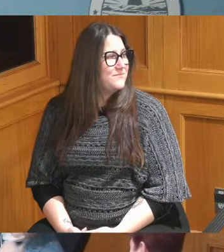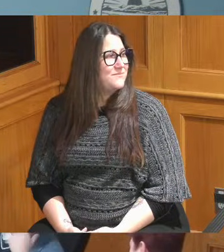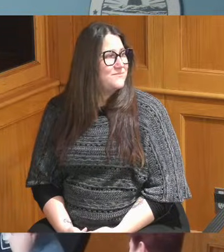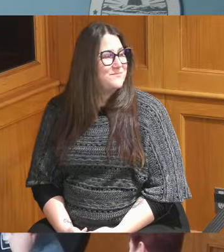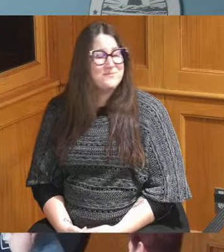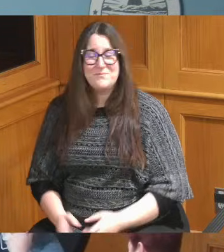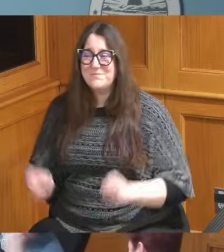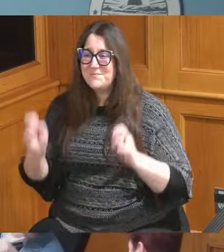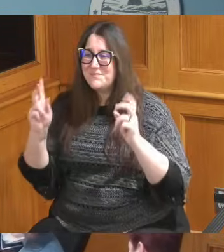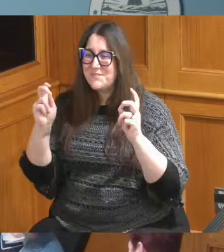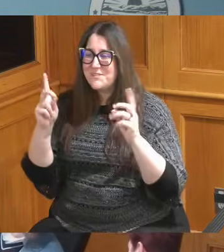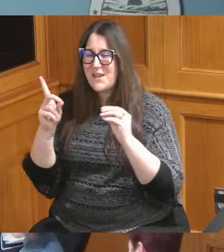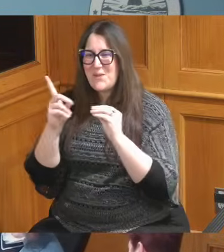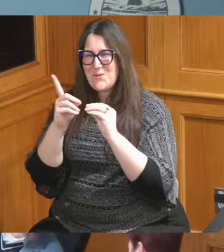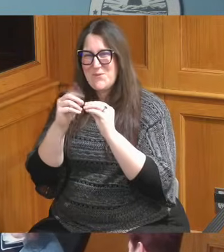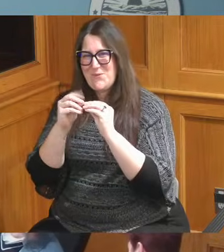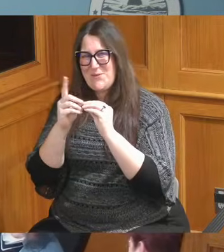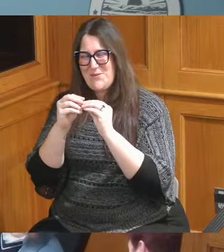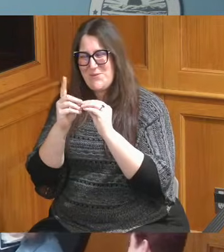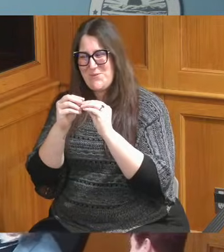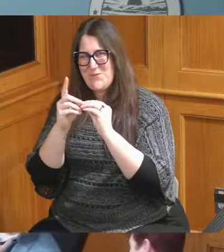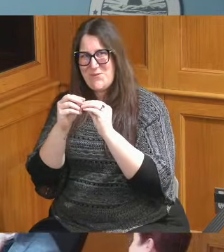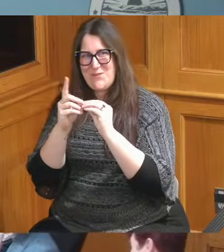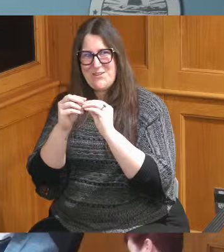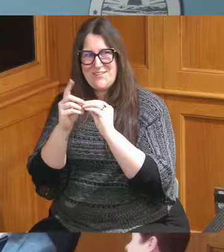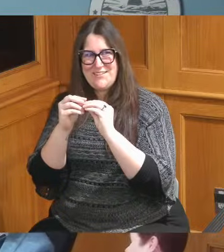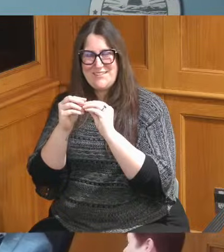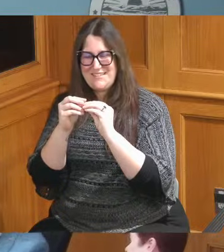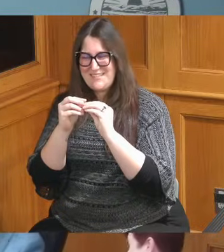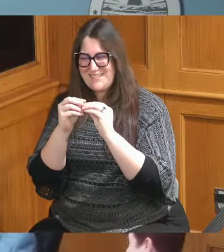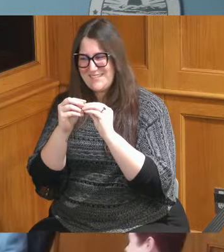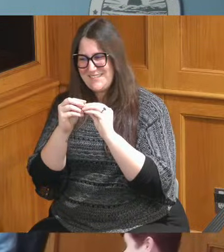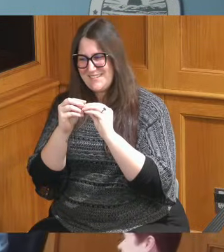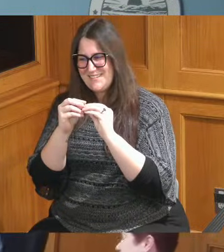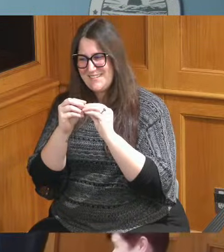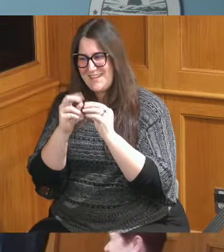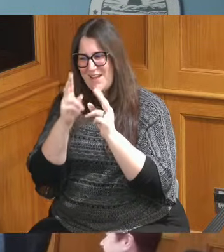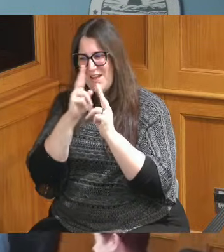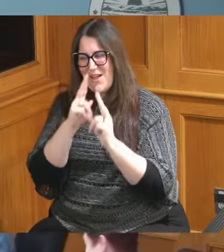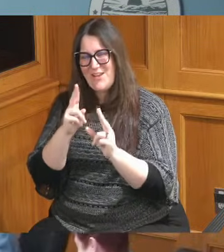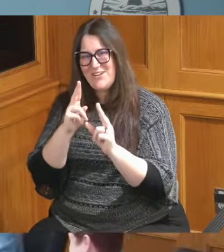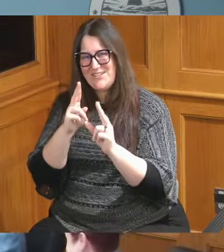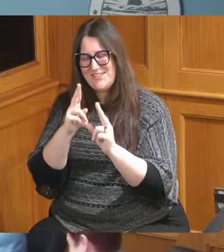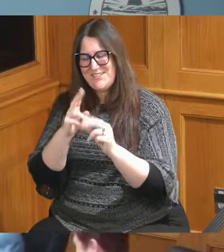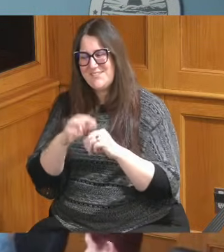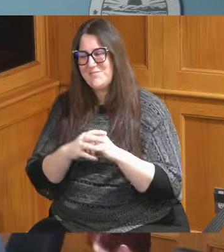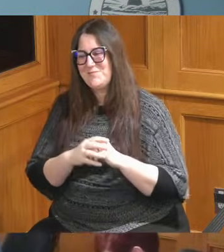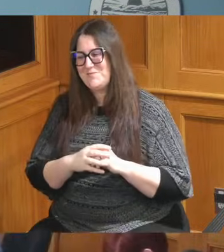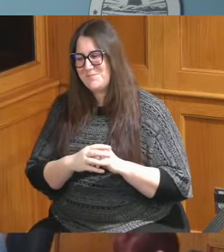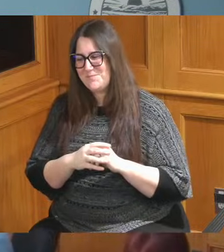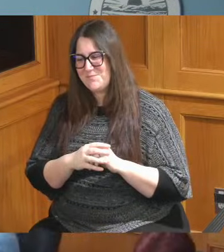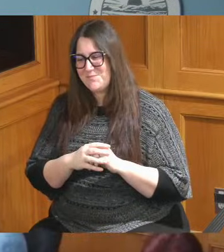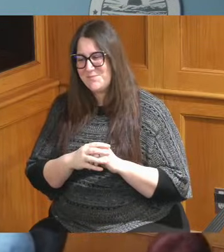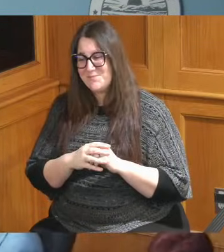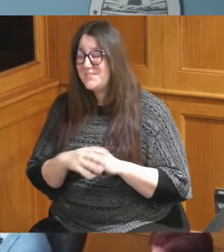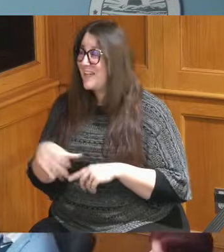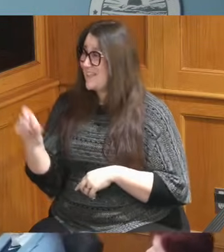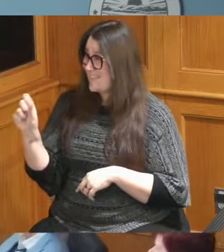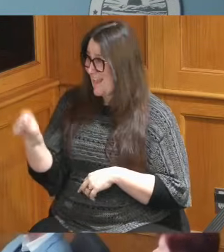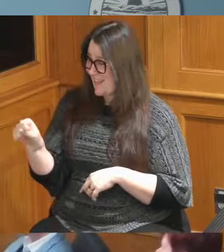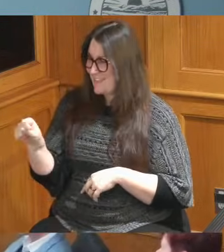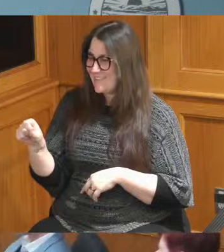Okay, we have one another honoree, our last one. yes, we are going to recognize